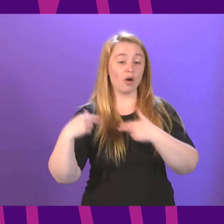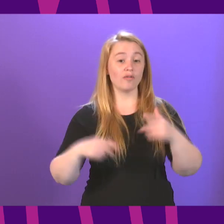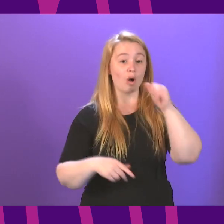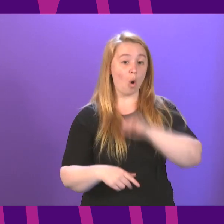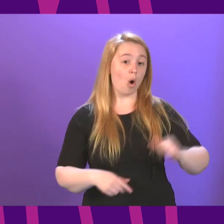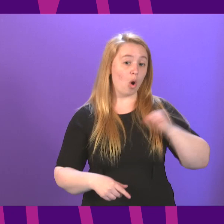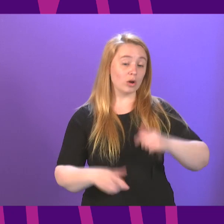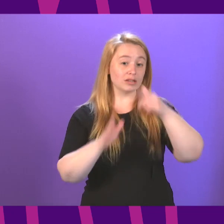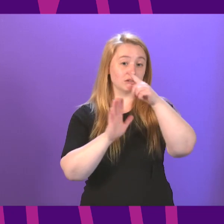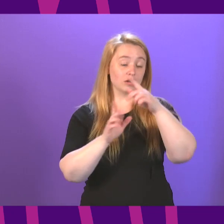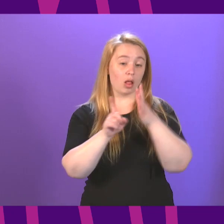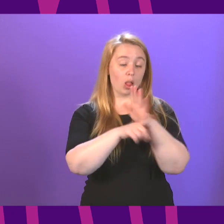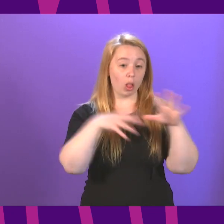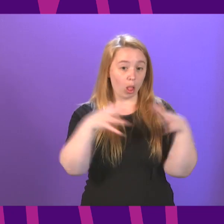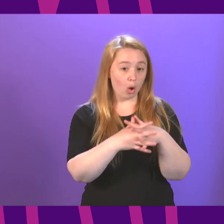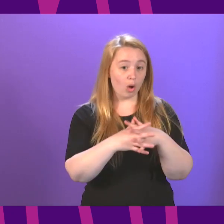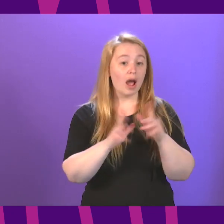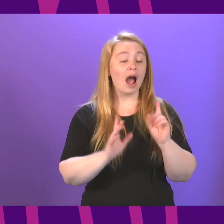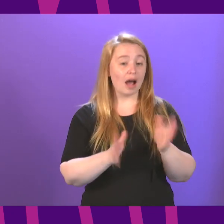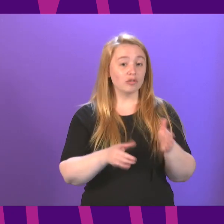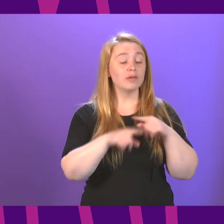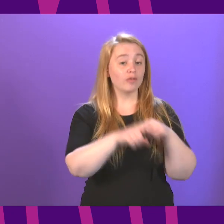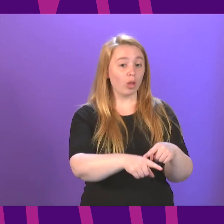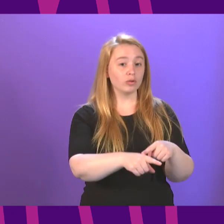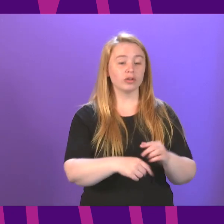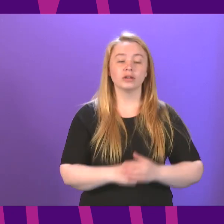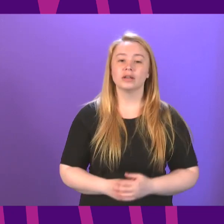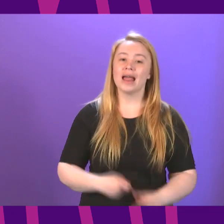One of those families is the Darroch family. Kimberley Darroch’s 10-year-old daughter,